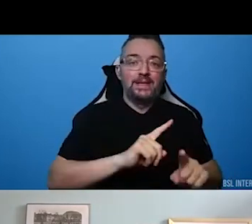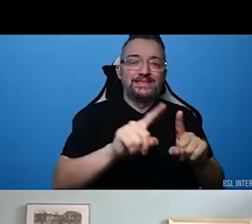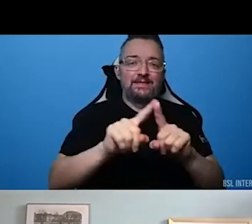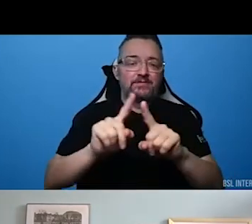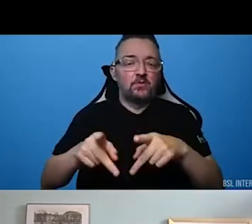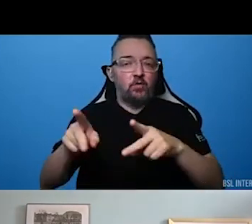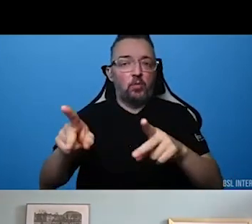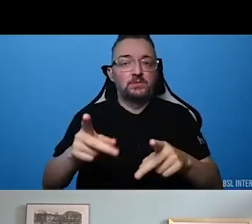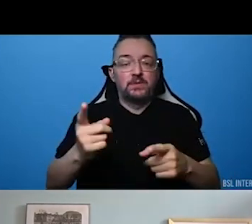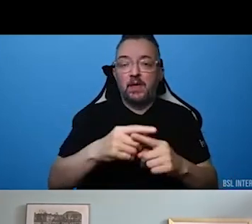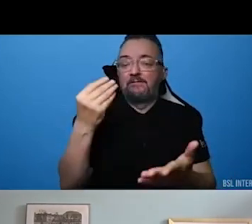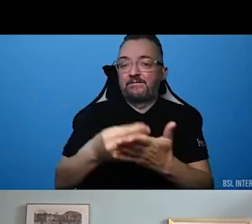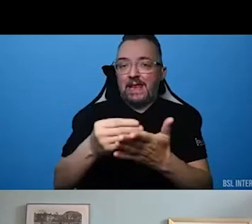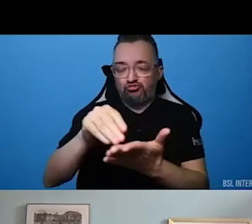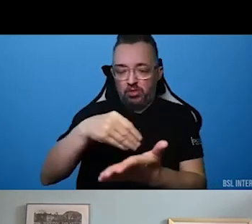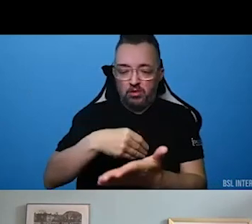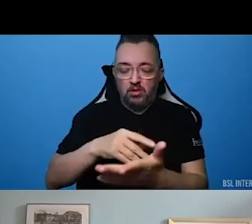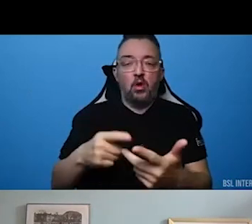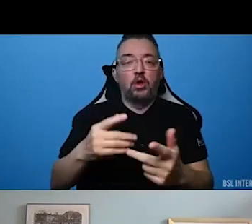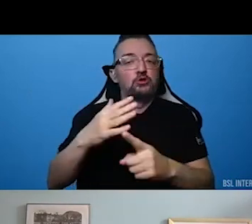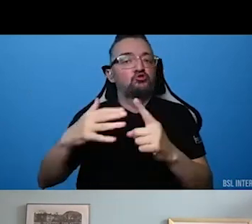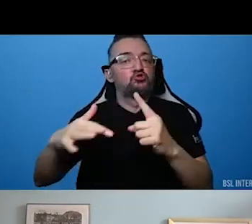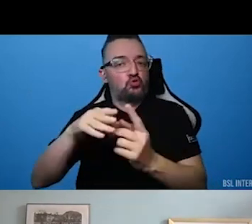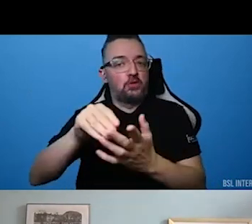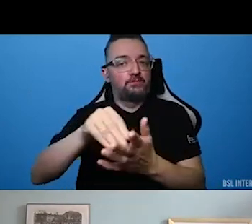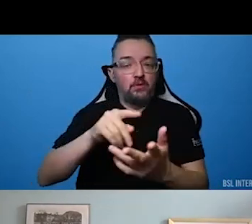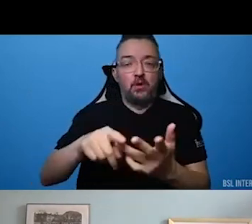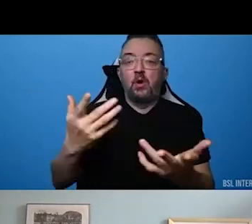so that will be financial reparations that'll be social reparations and also cultural reparations